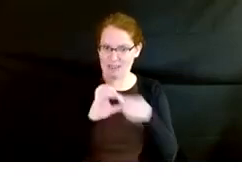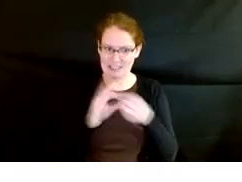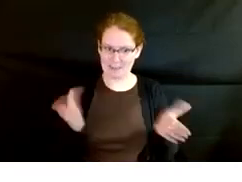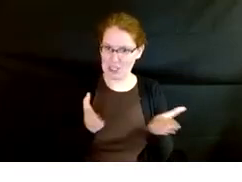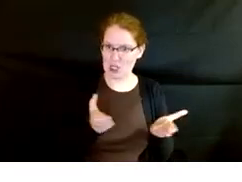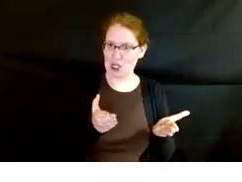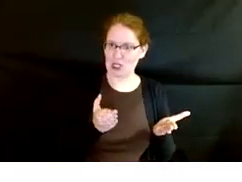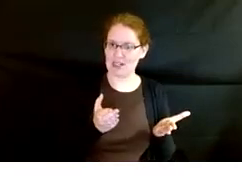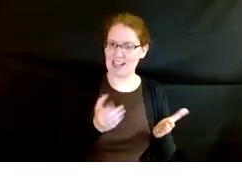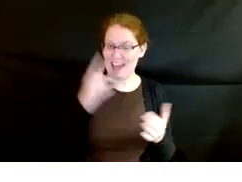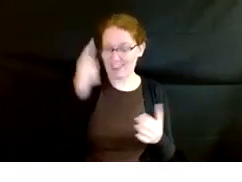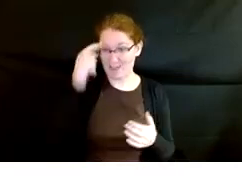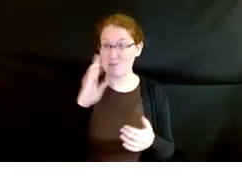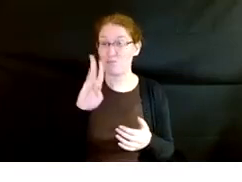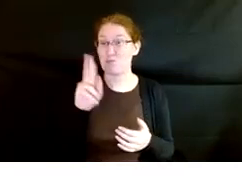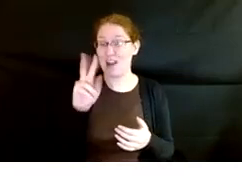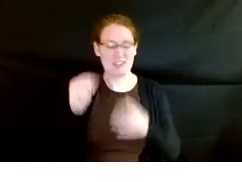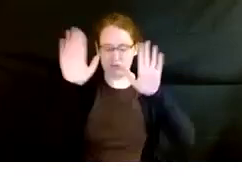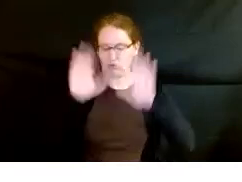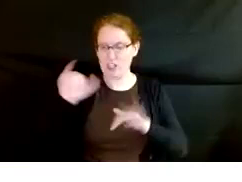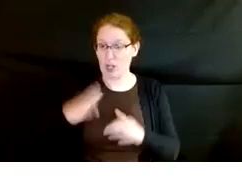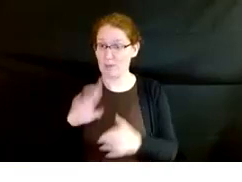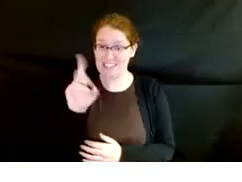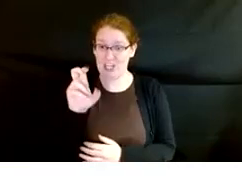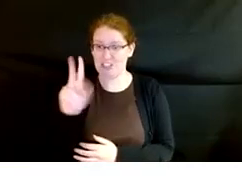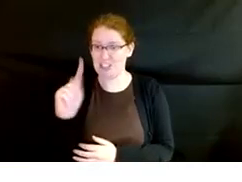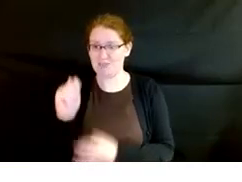done a great job and Disability Rights Tennessee has done a great job developing relationships with